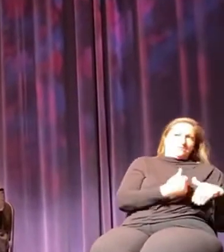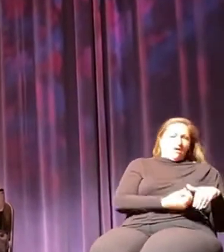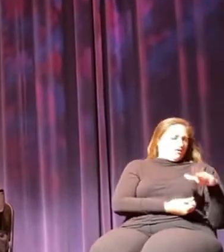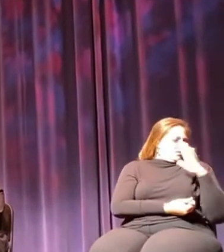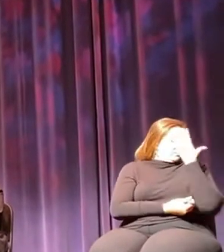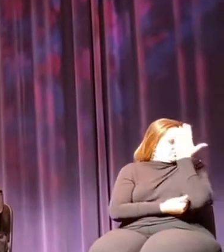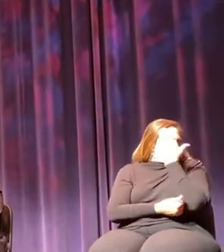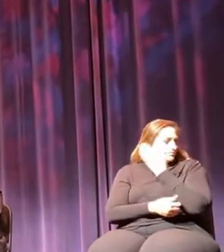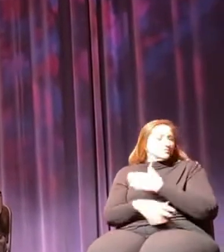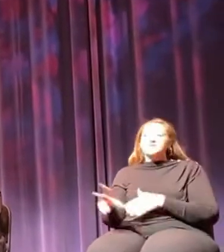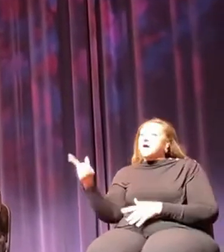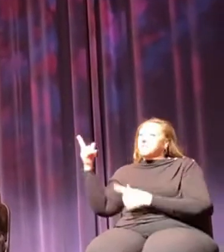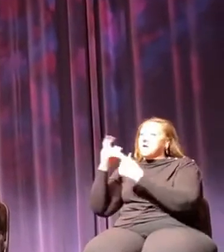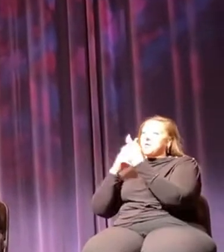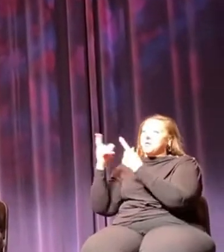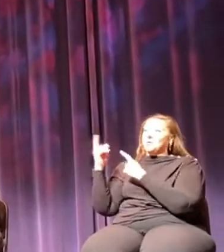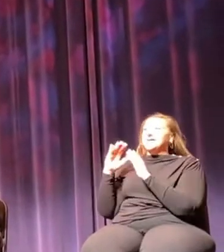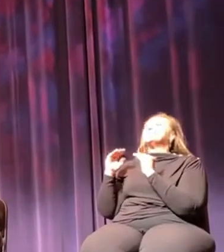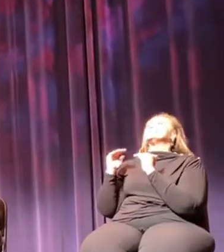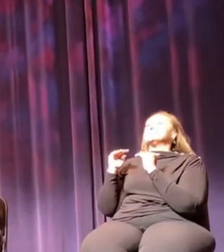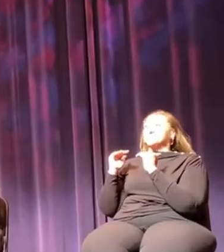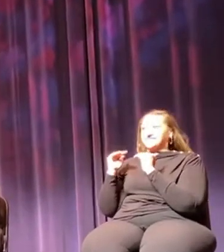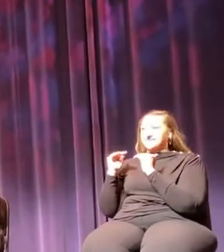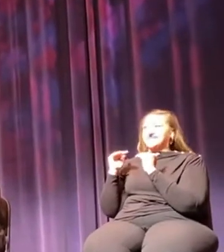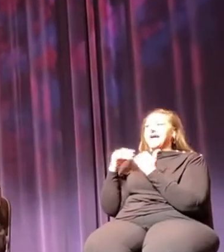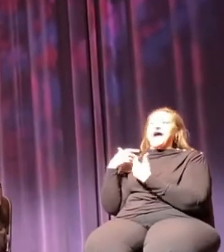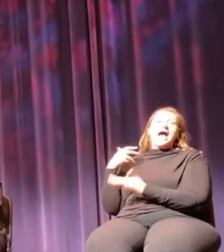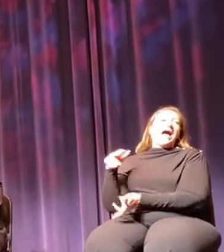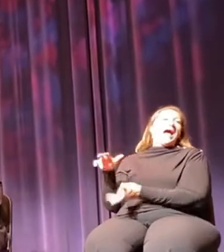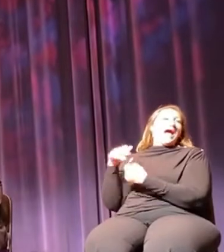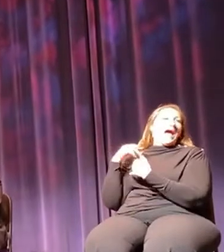Some heard the questions smiled big like hyenas and cackled lawlessly.